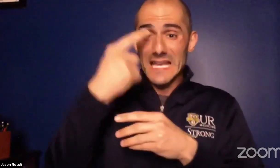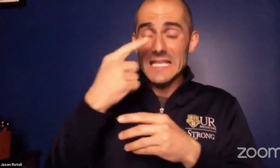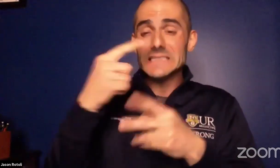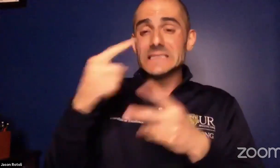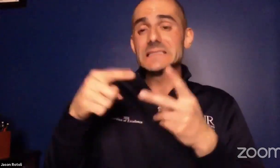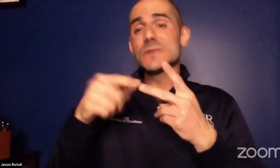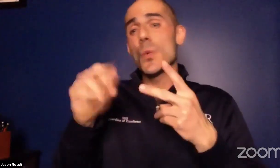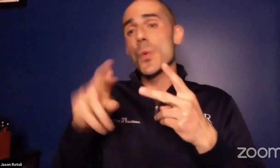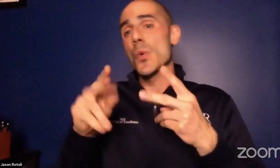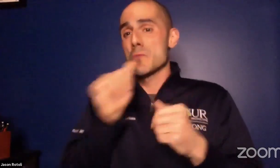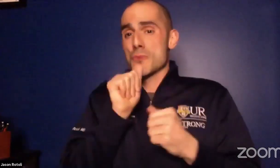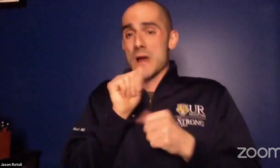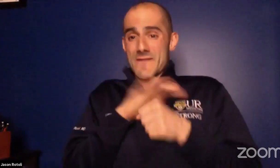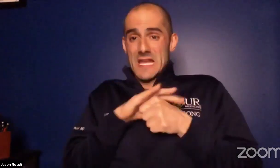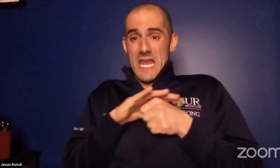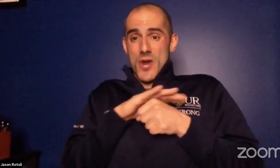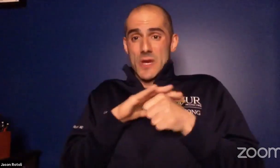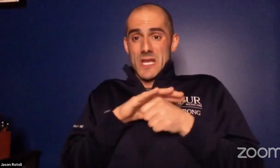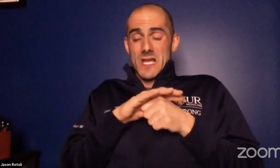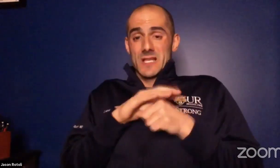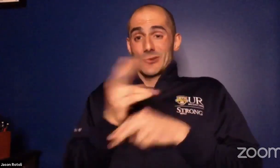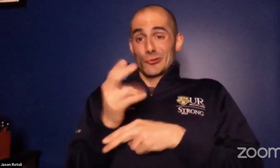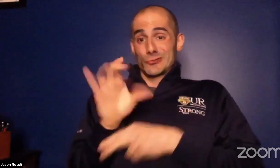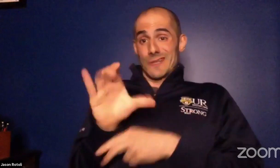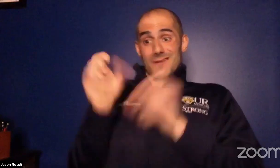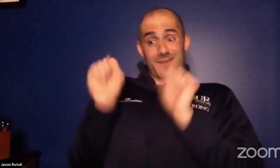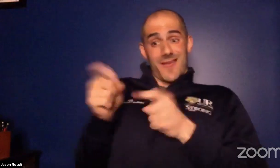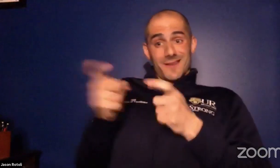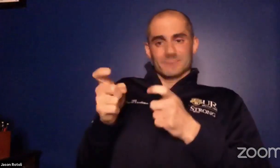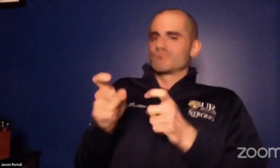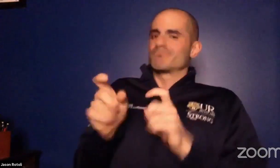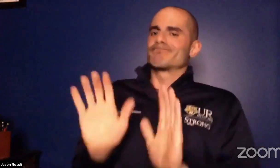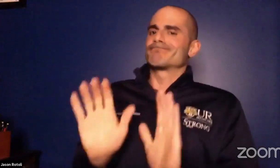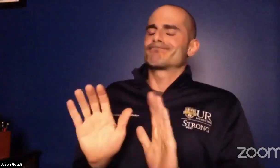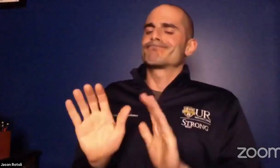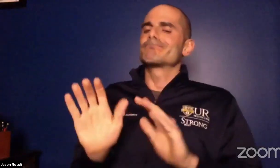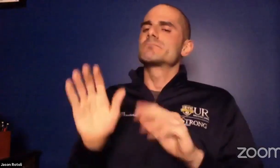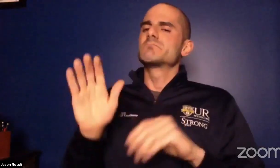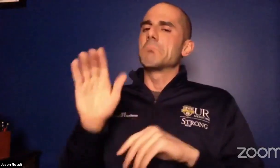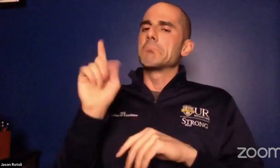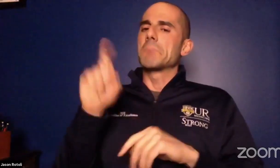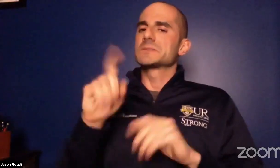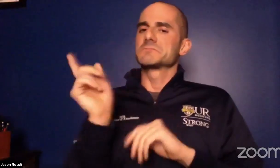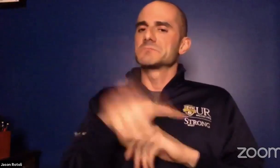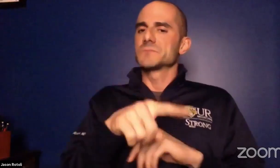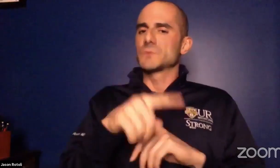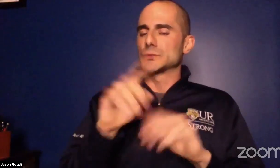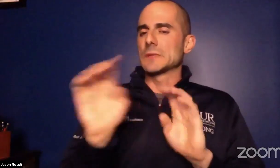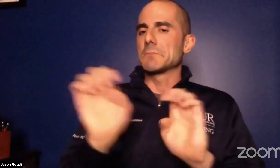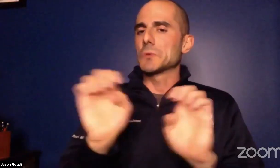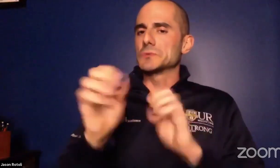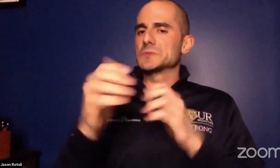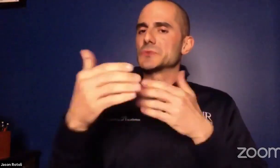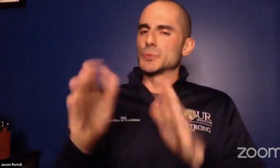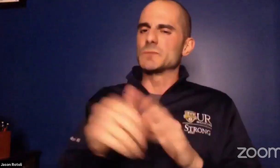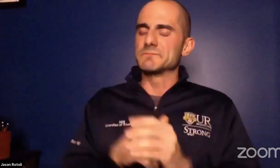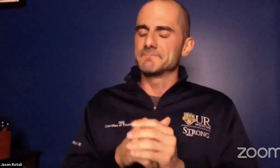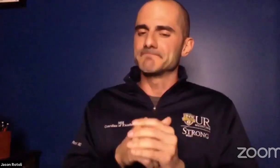Also of course they can do minor surgeries. Minor lacerations. Minor if there's a broken bone there's a minor setting that can